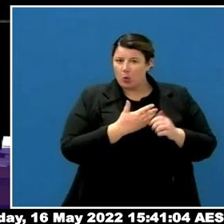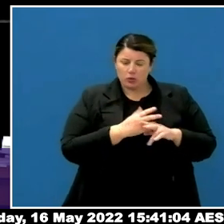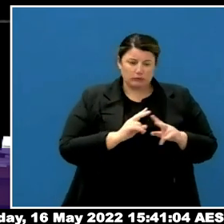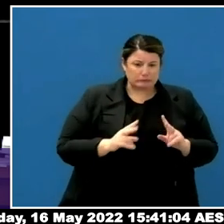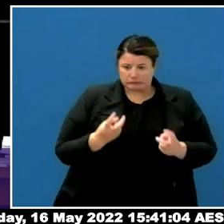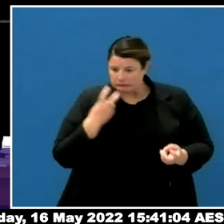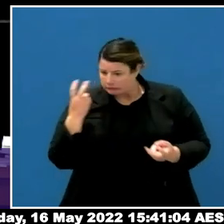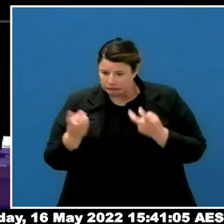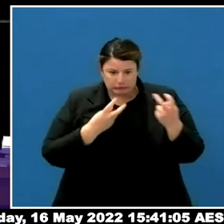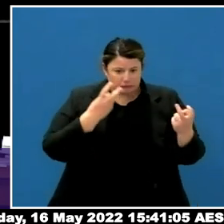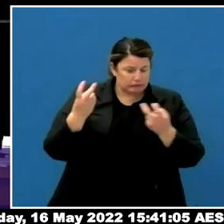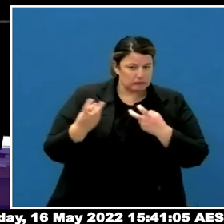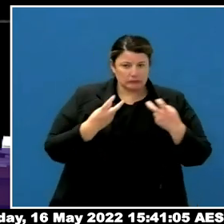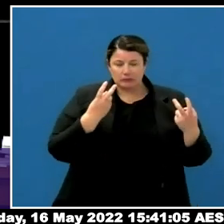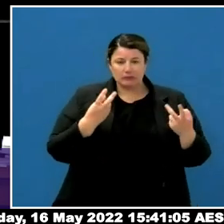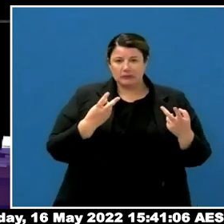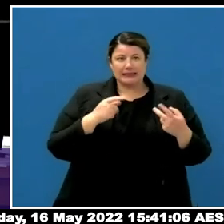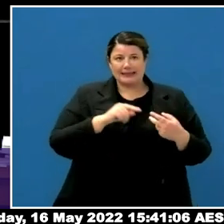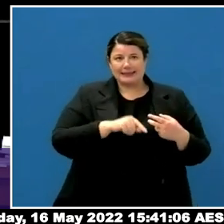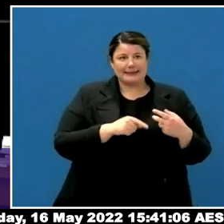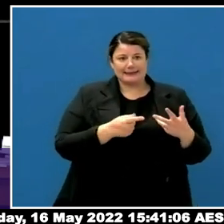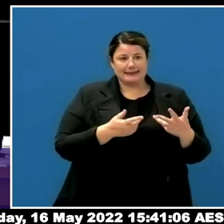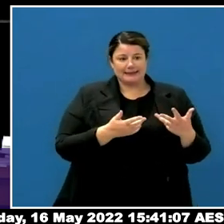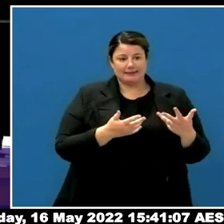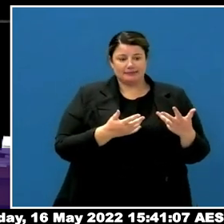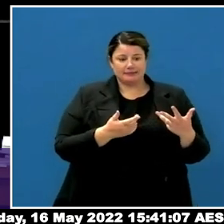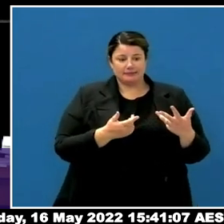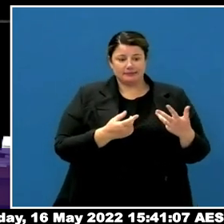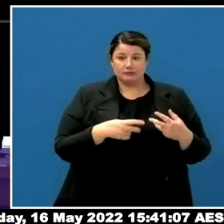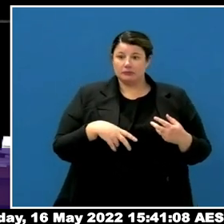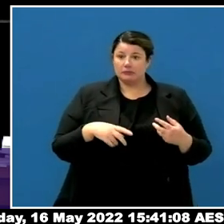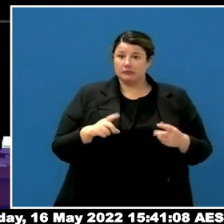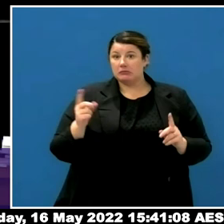he just wandered back up and rejoined the group.